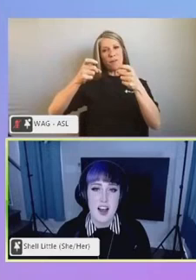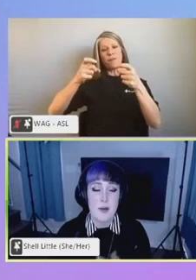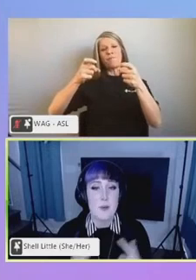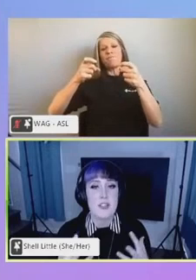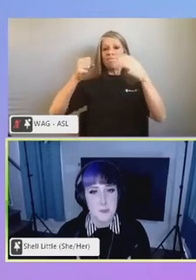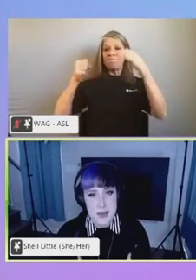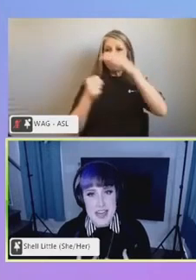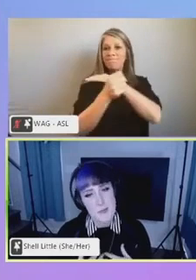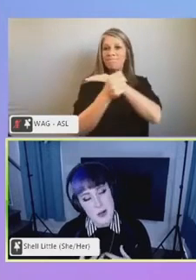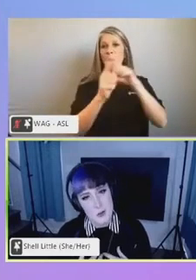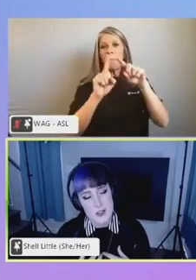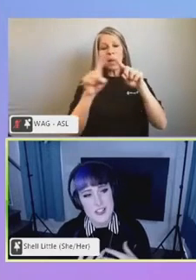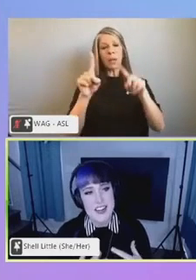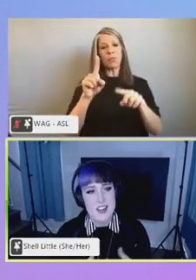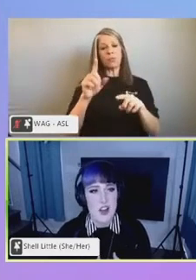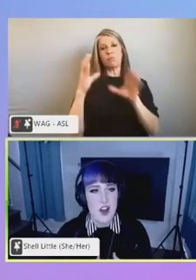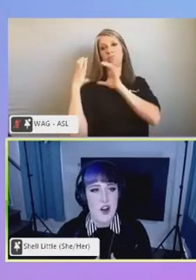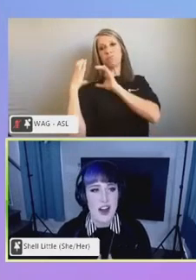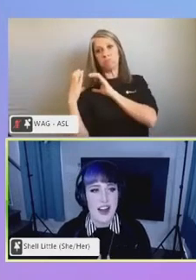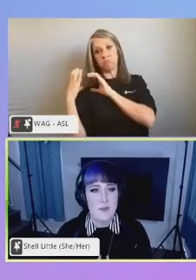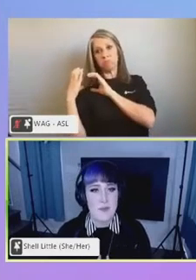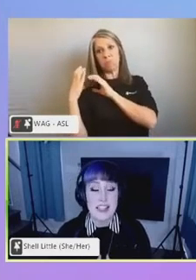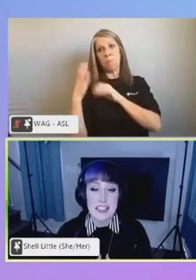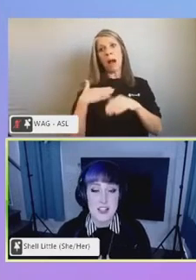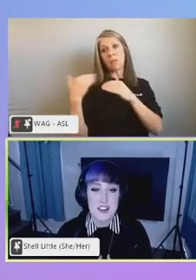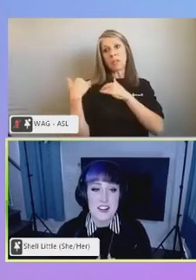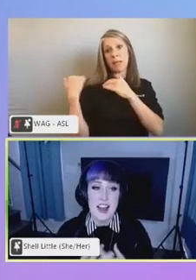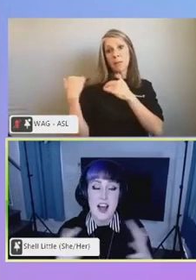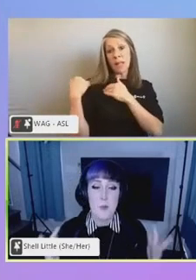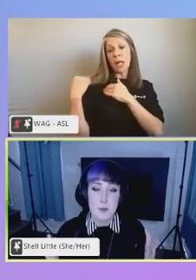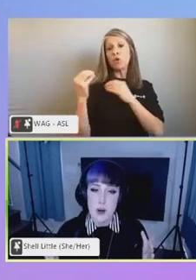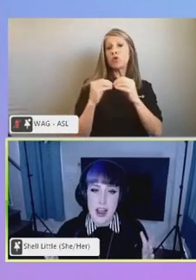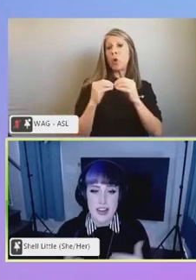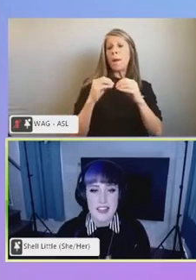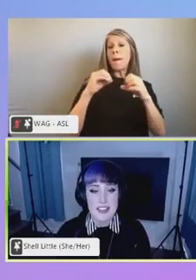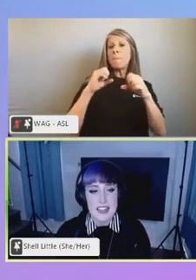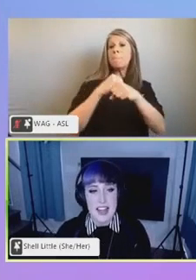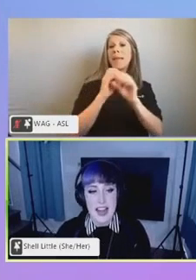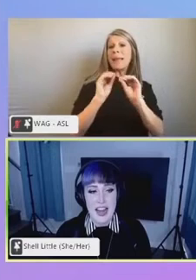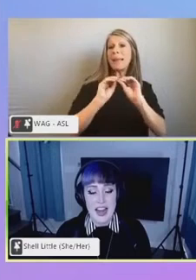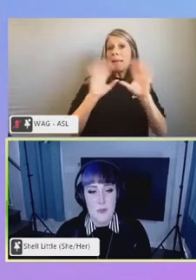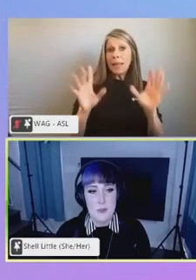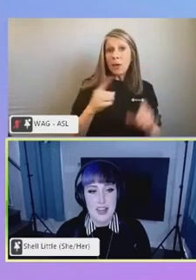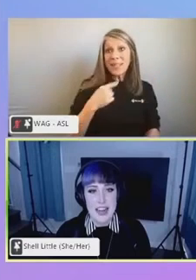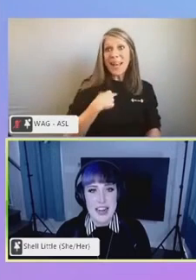lives. And for me, my manager had left to go to a different position. And that is went to upper management should have stepped into fill that gap.